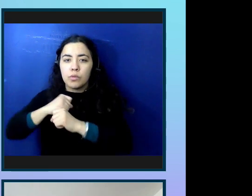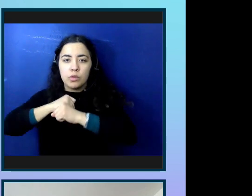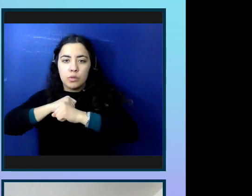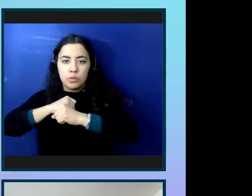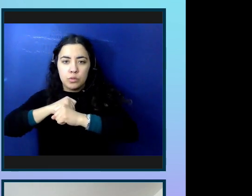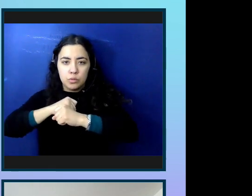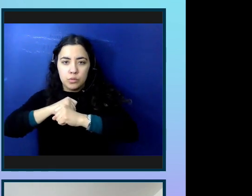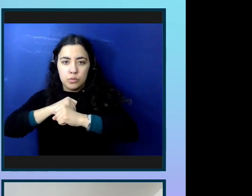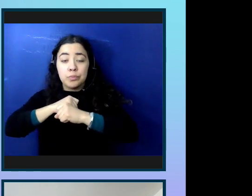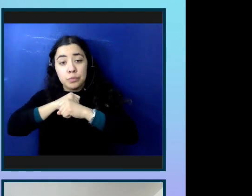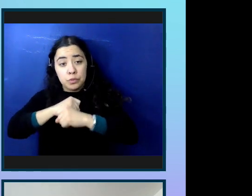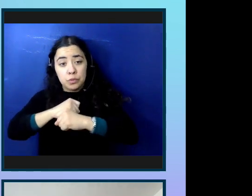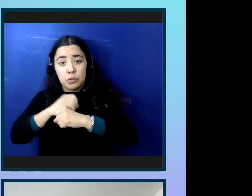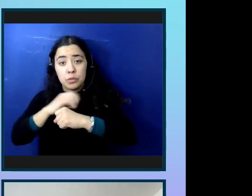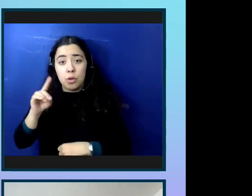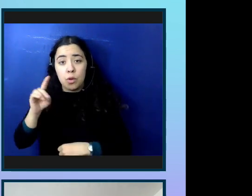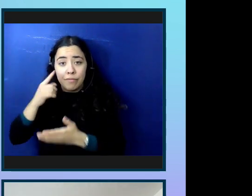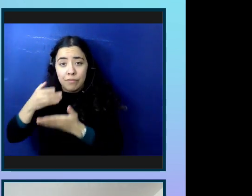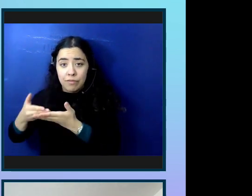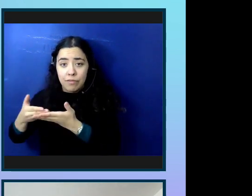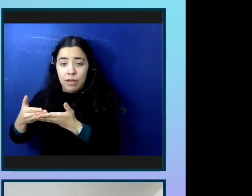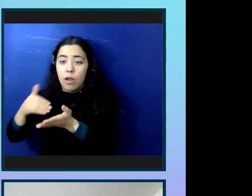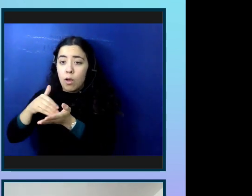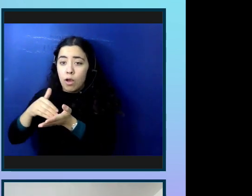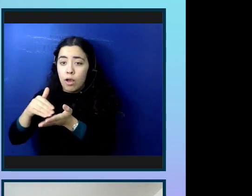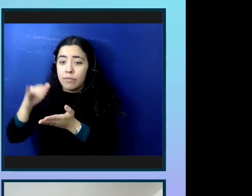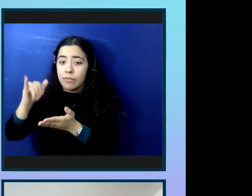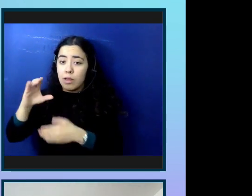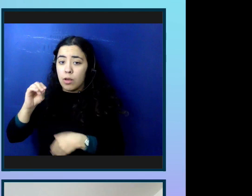Very often, this code will be sent to your text and you will have to go to your texting app,